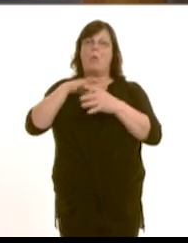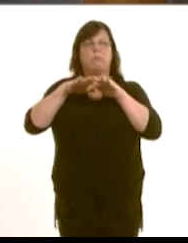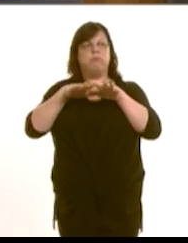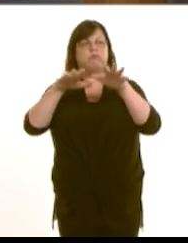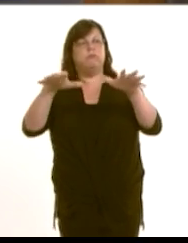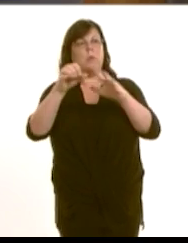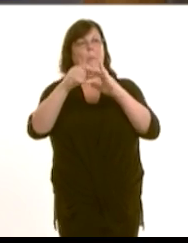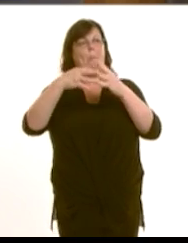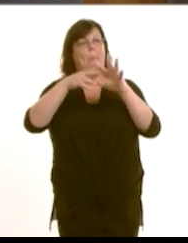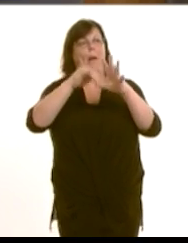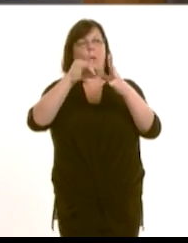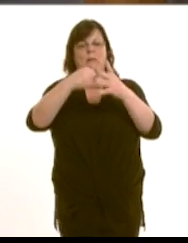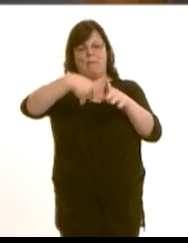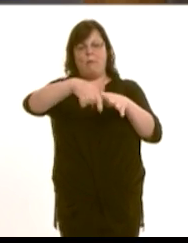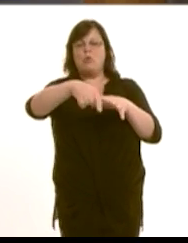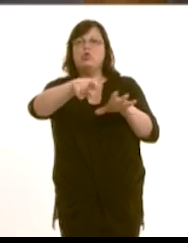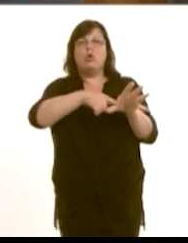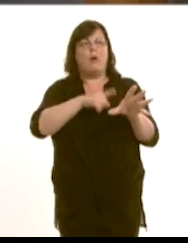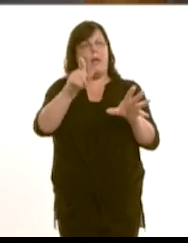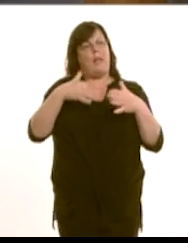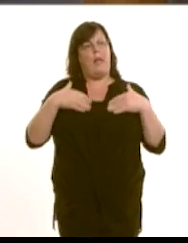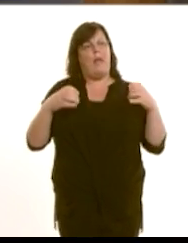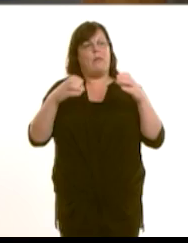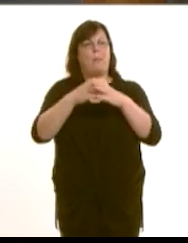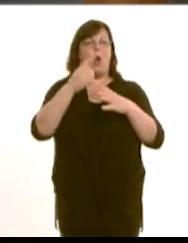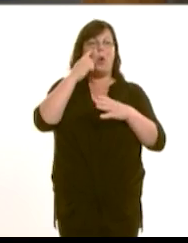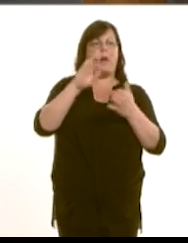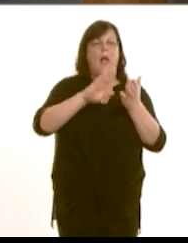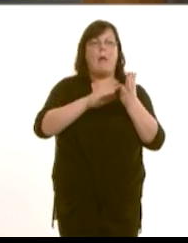2016, and the health board will be reviewing MIU services across Powys as part of its work